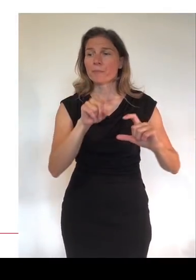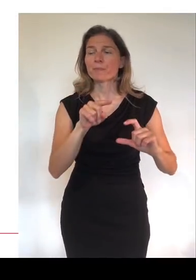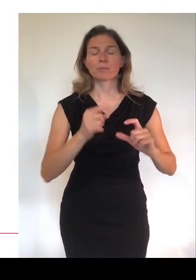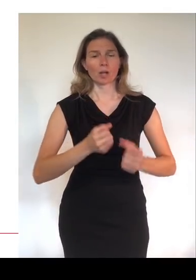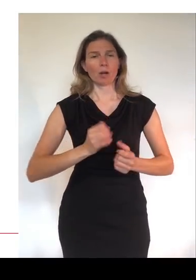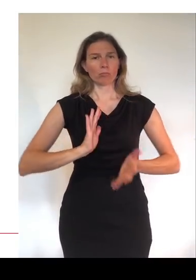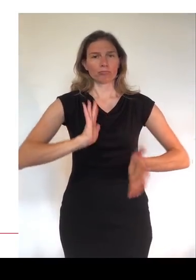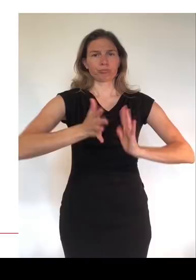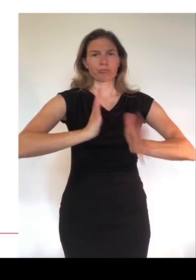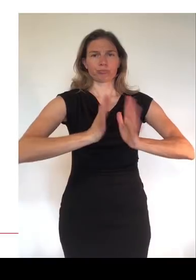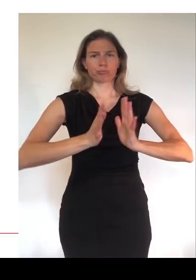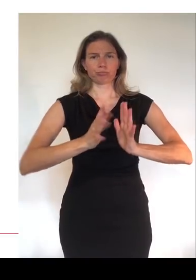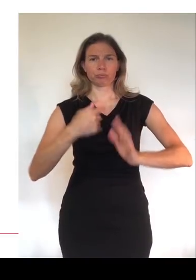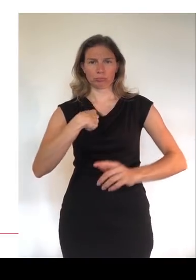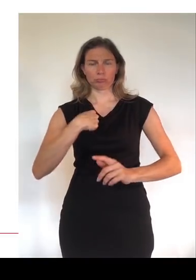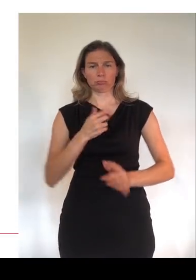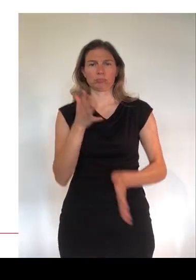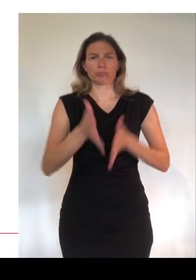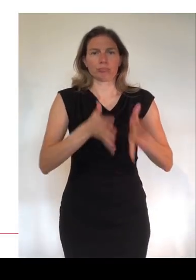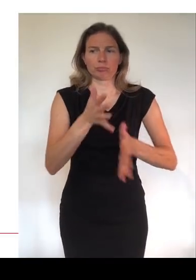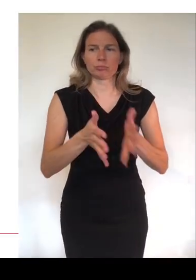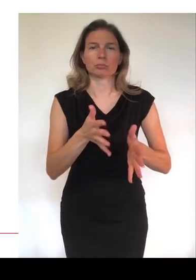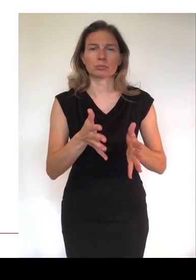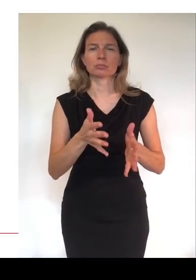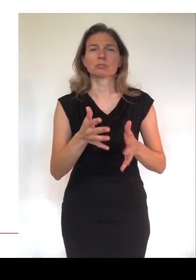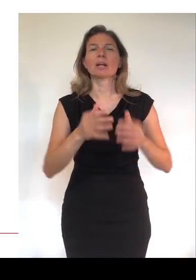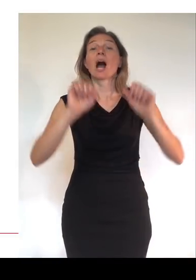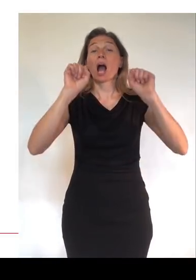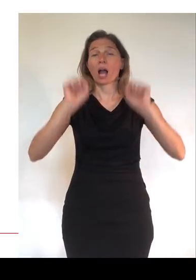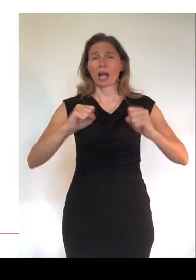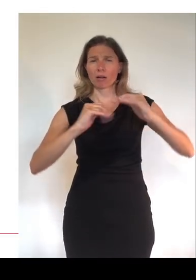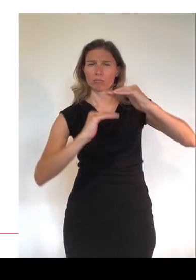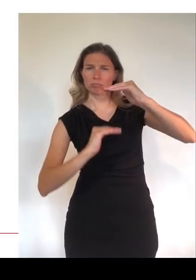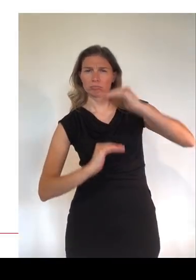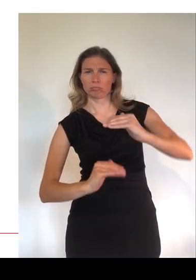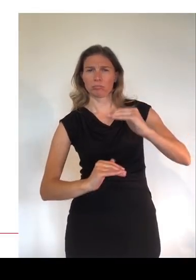from zero to twelve month doesn't contain seventy-eight items so there's